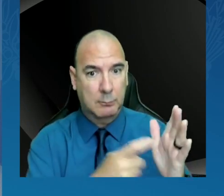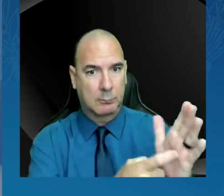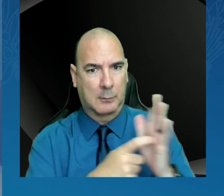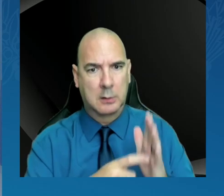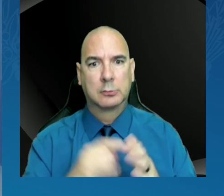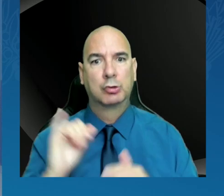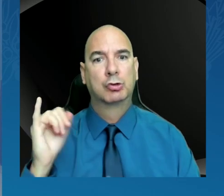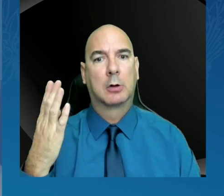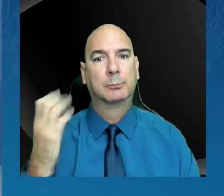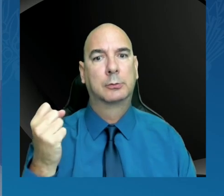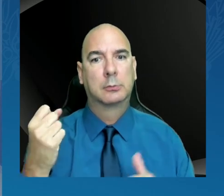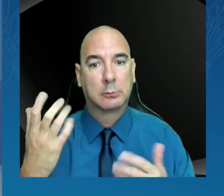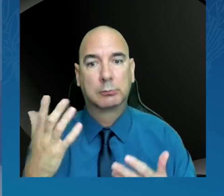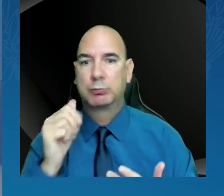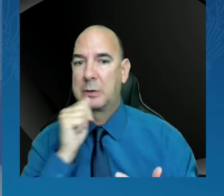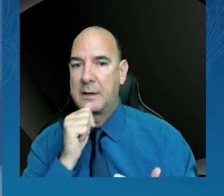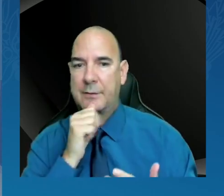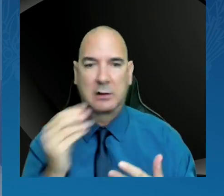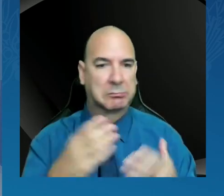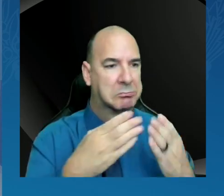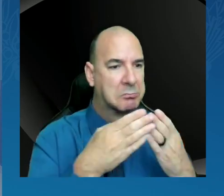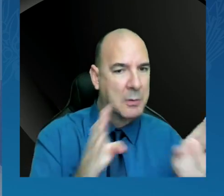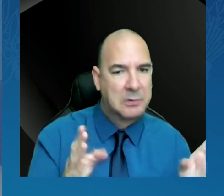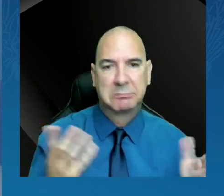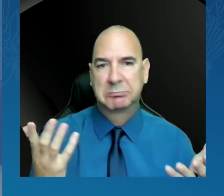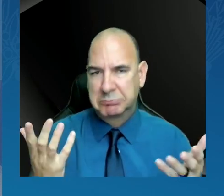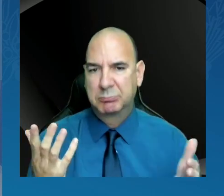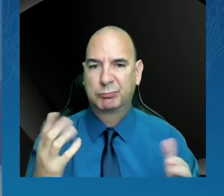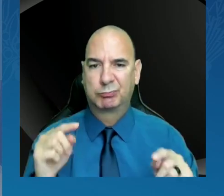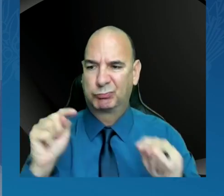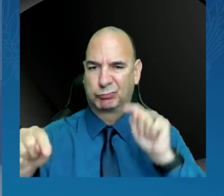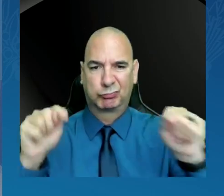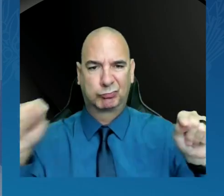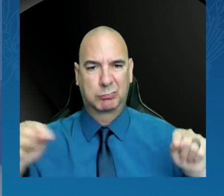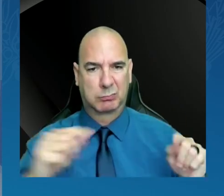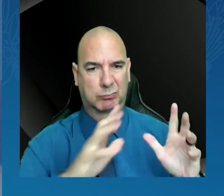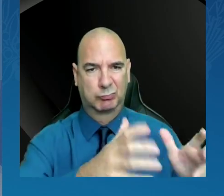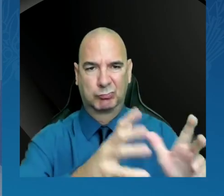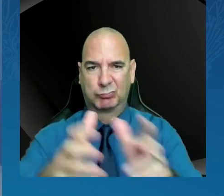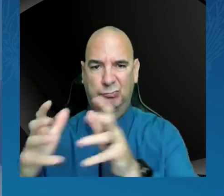and to ensure that all Americans are empowered to find better jobs, better careers,